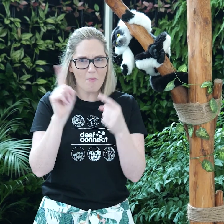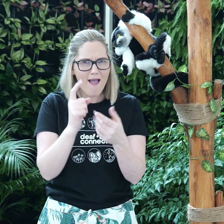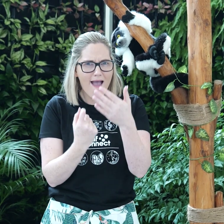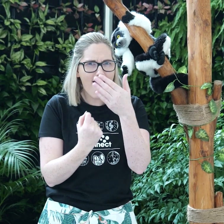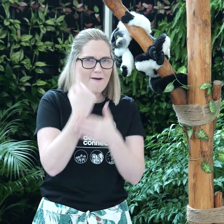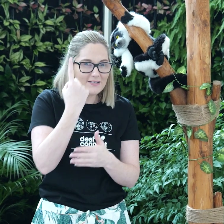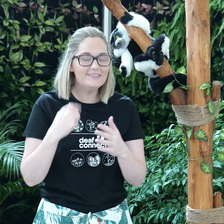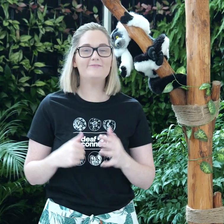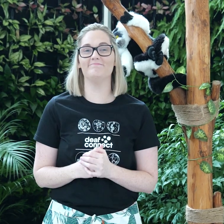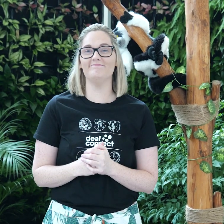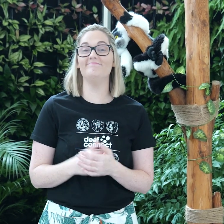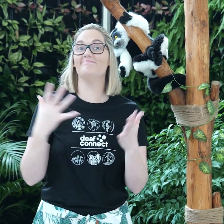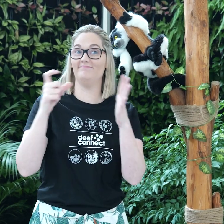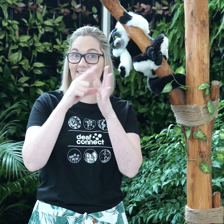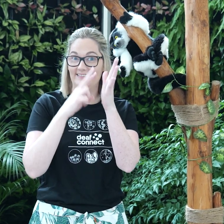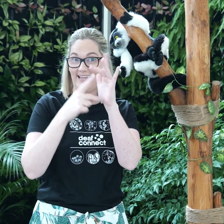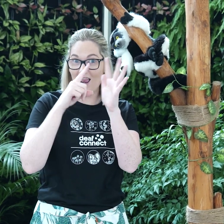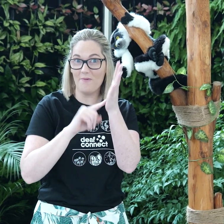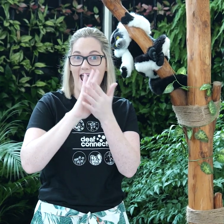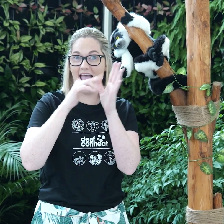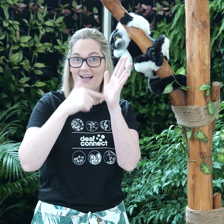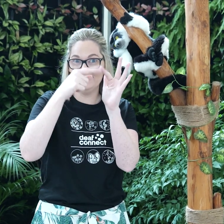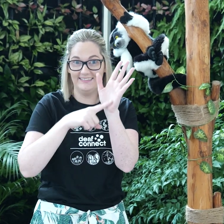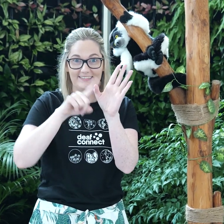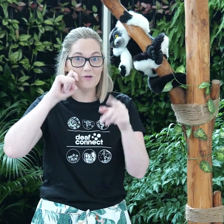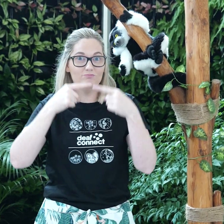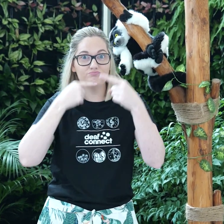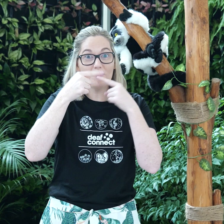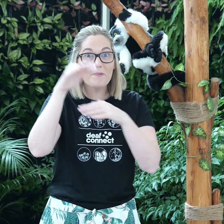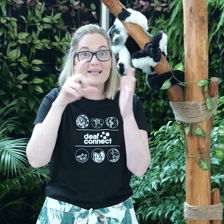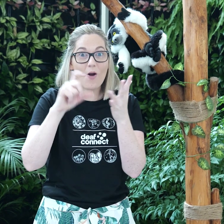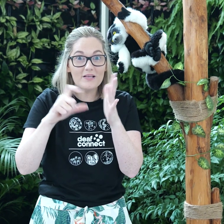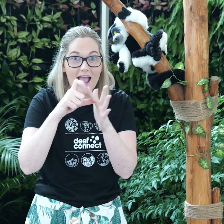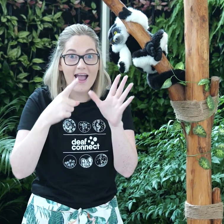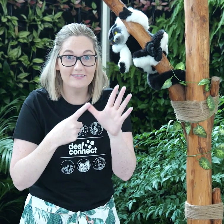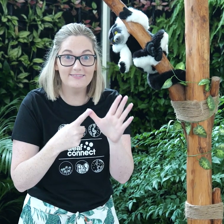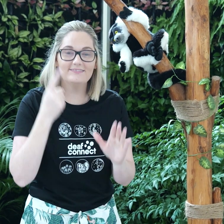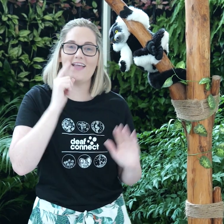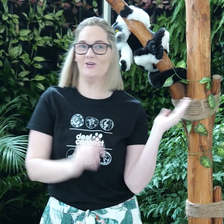who are going to talk about what's been happening here. First up, we have Daniel Hately talking about the CODA conference.